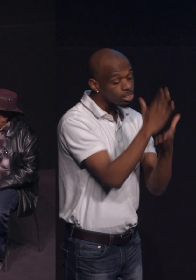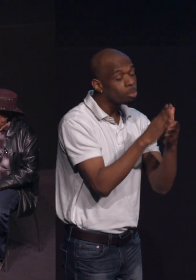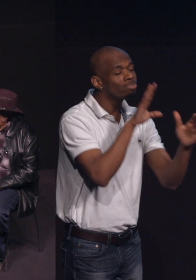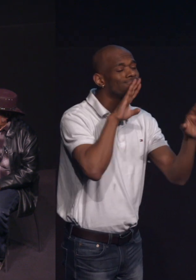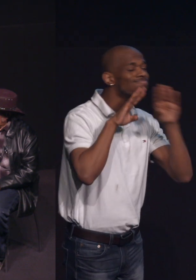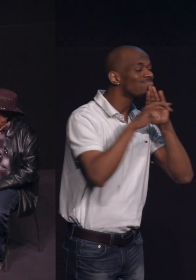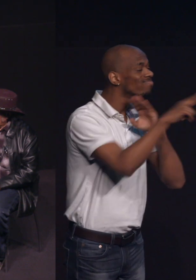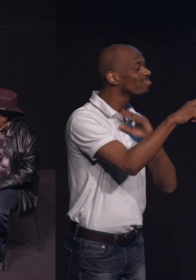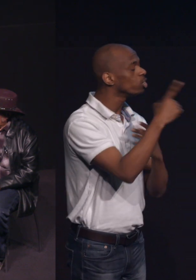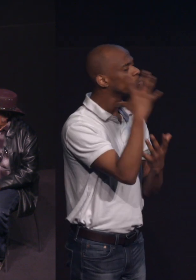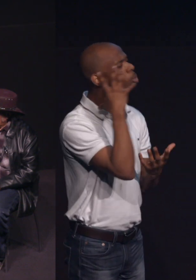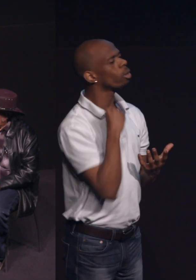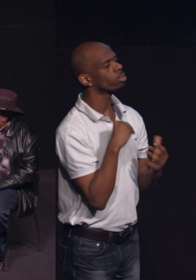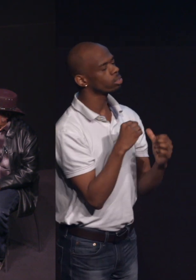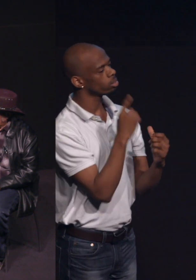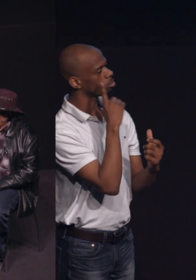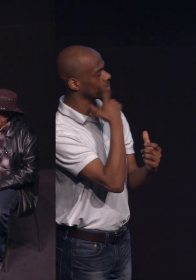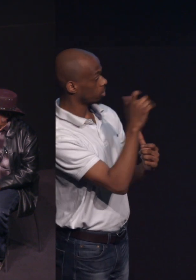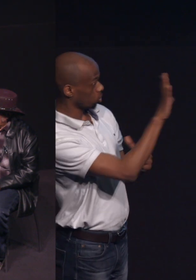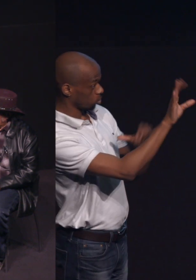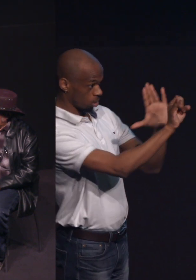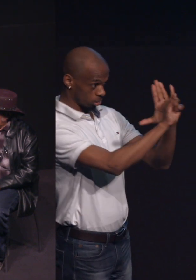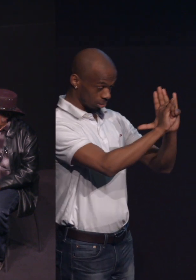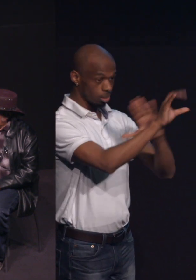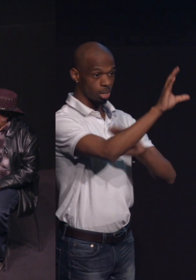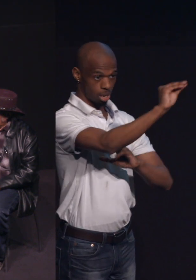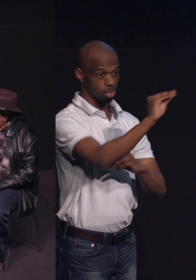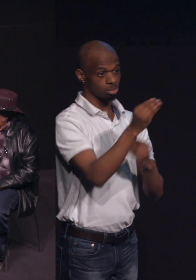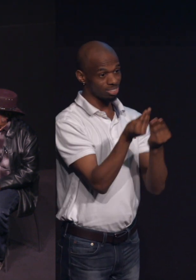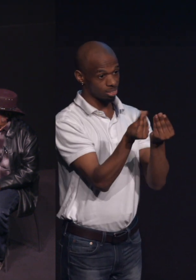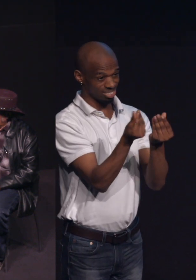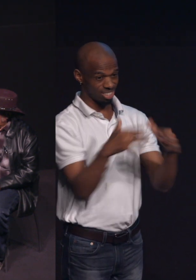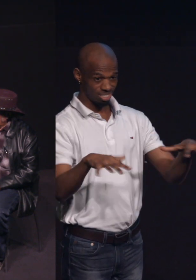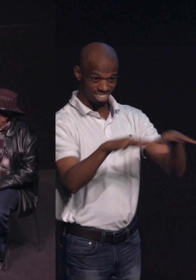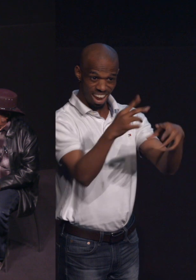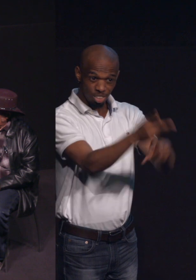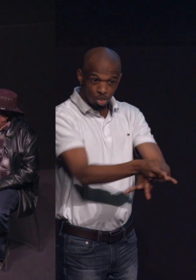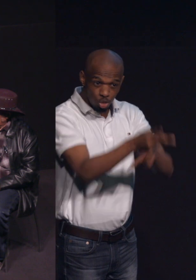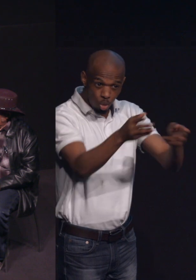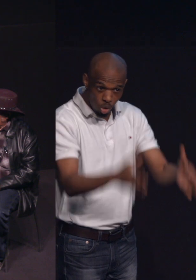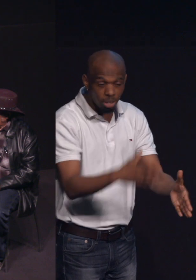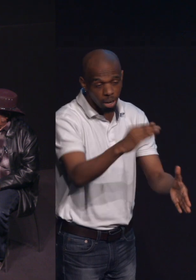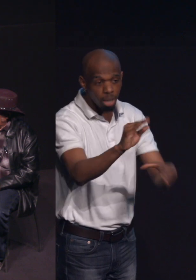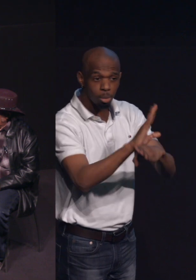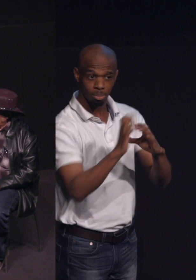land steward and entrepreneur, 'cause I think, you know, oftentimes it looks good on the outside,